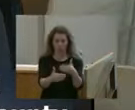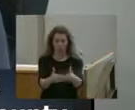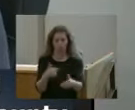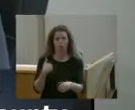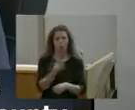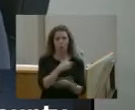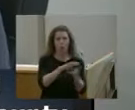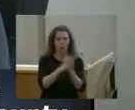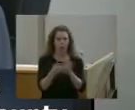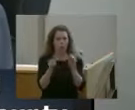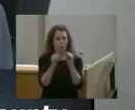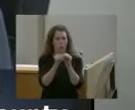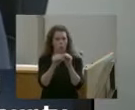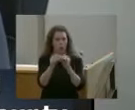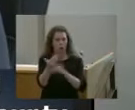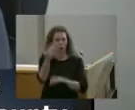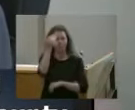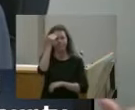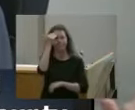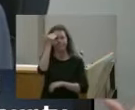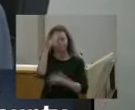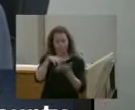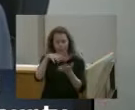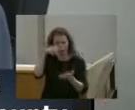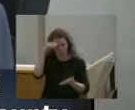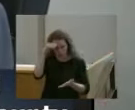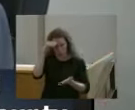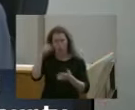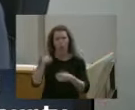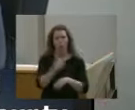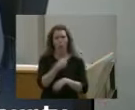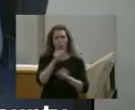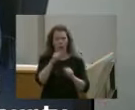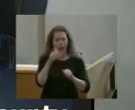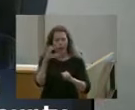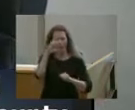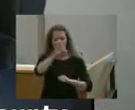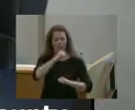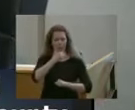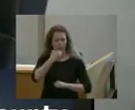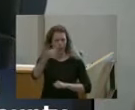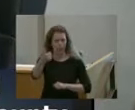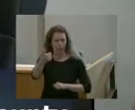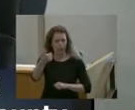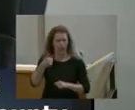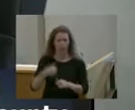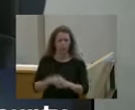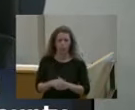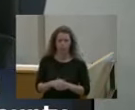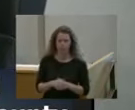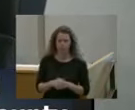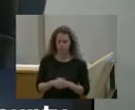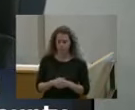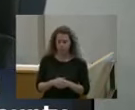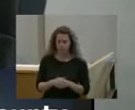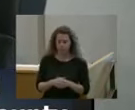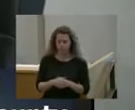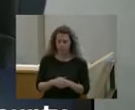model can can hone in on, probably the, the actual course of things. You know, and,